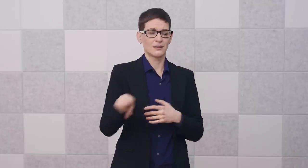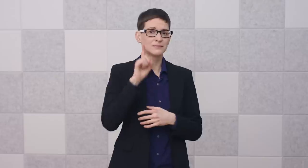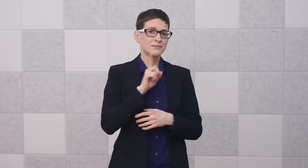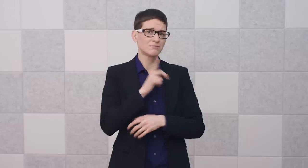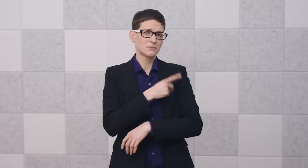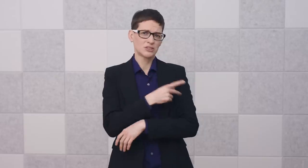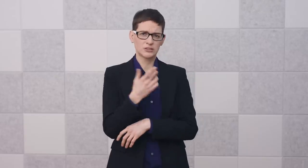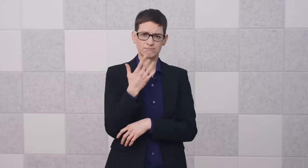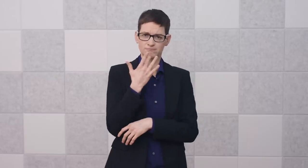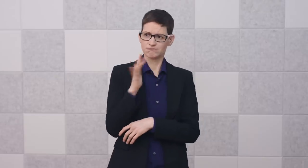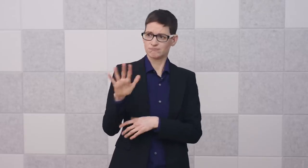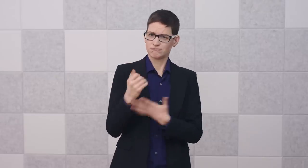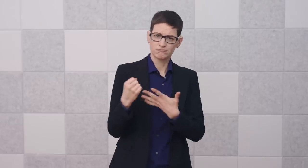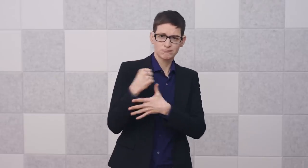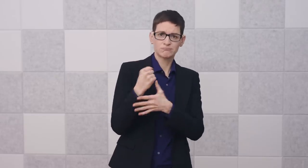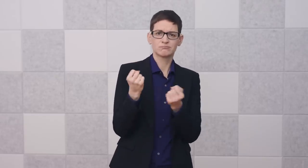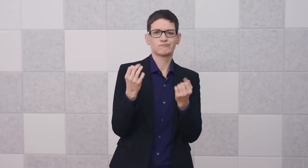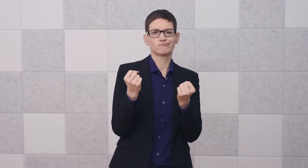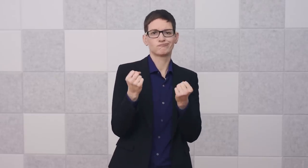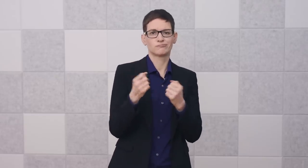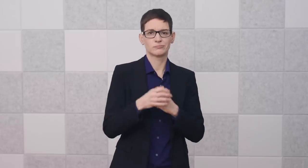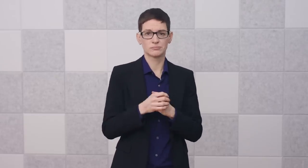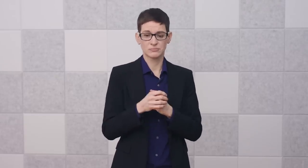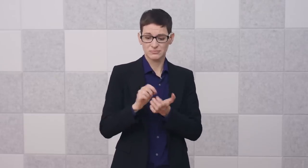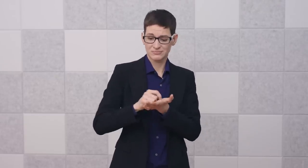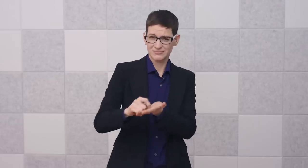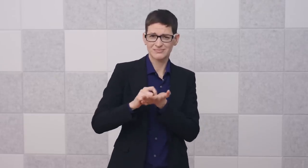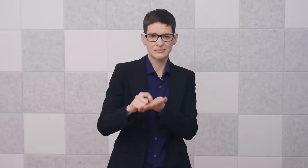For many Deaf people, sign language is their preferred method of communication and they